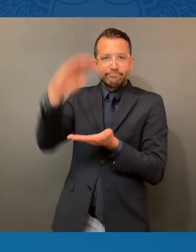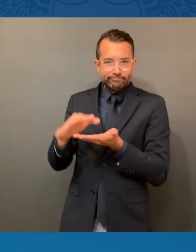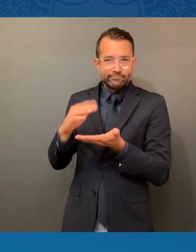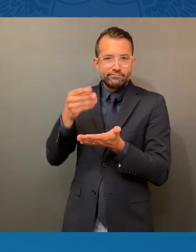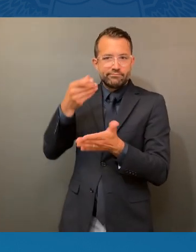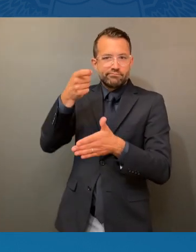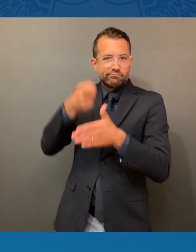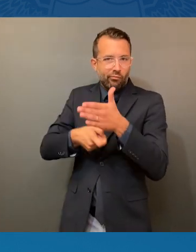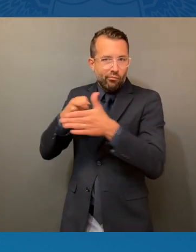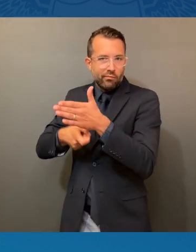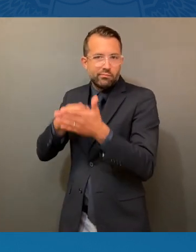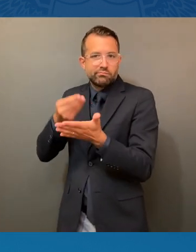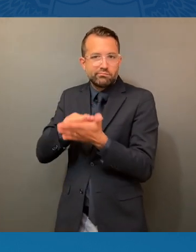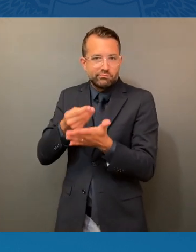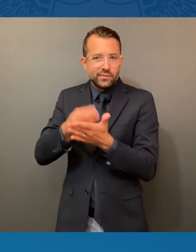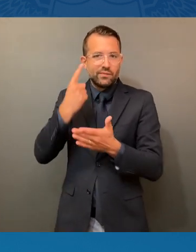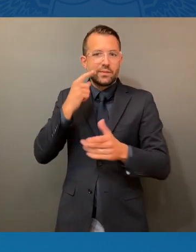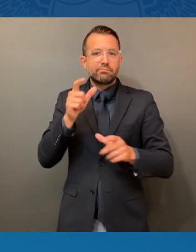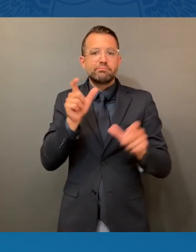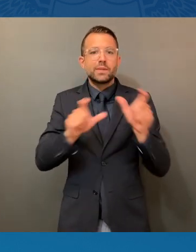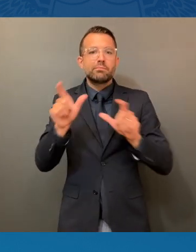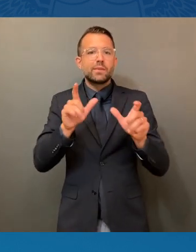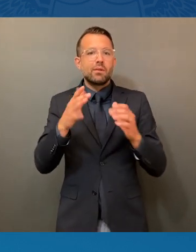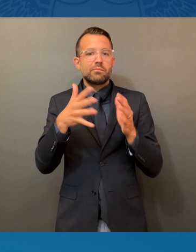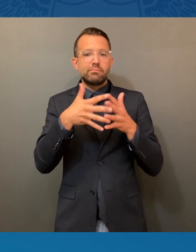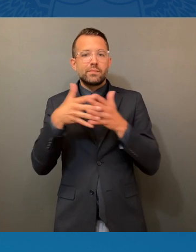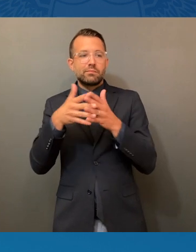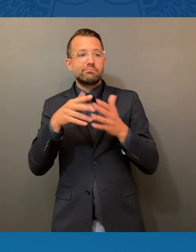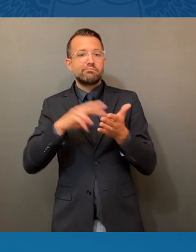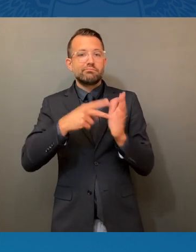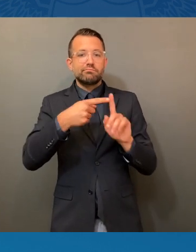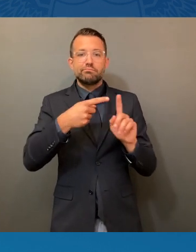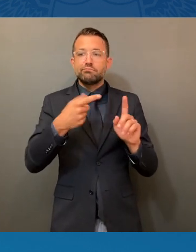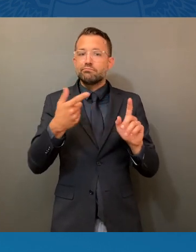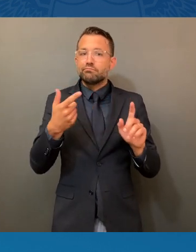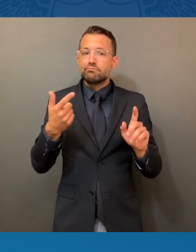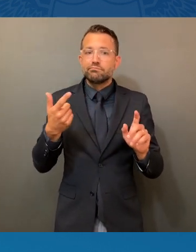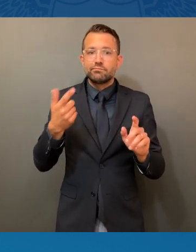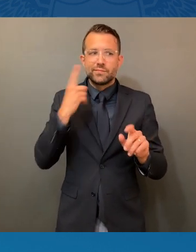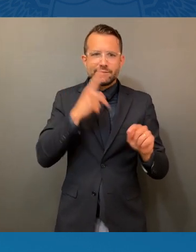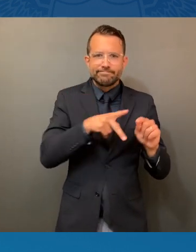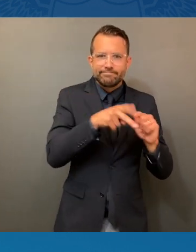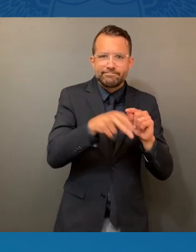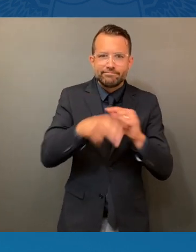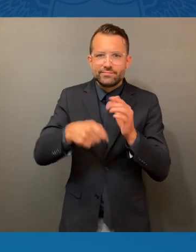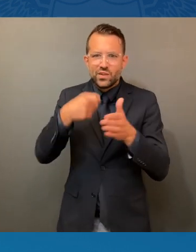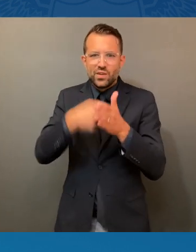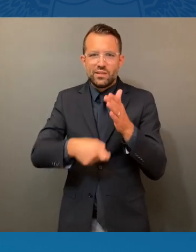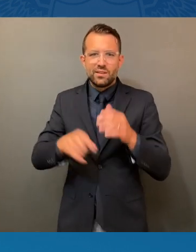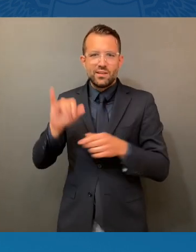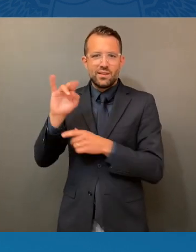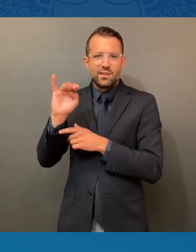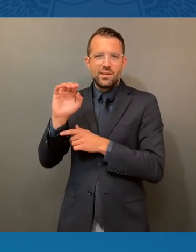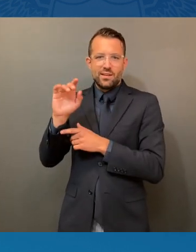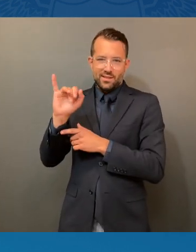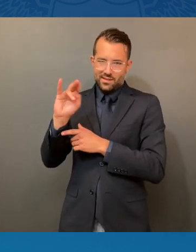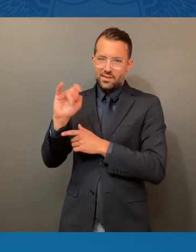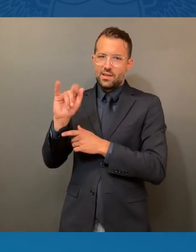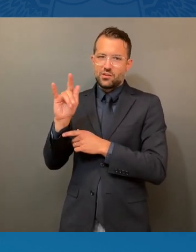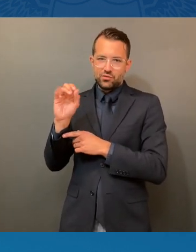And that means we will cap the cost of insulin for seniors at $35 a month. Long overdue.